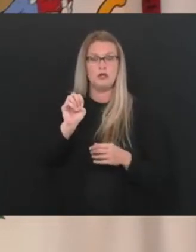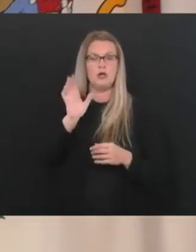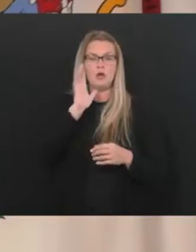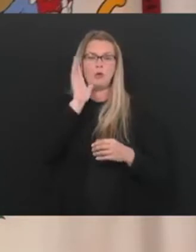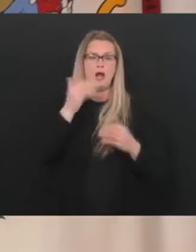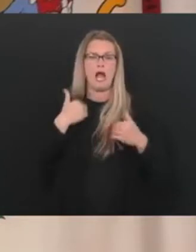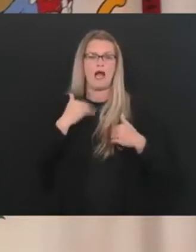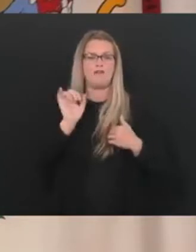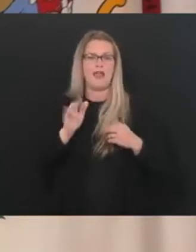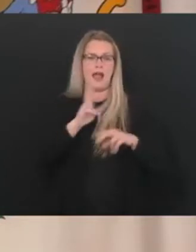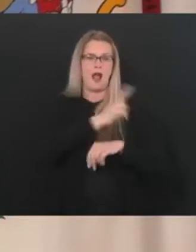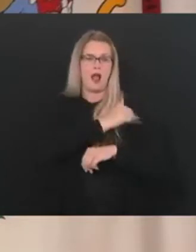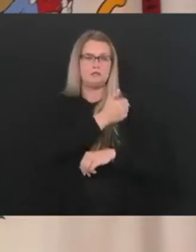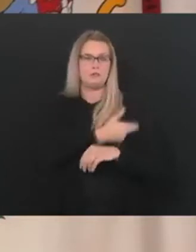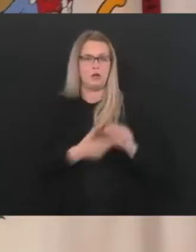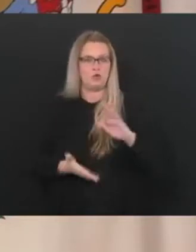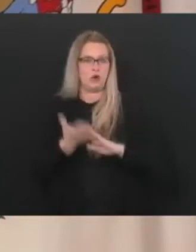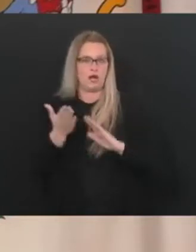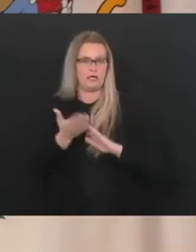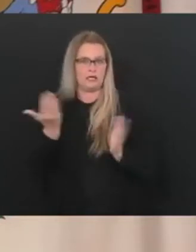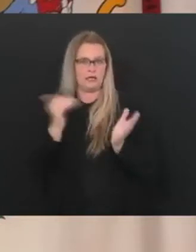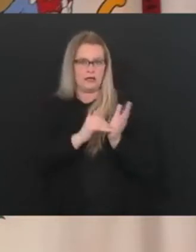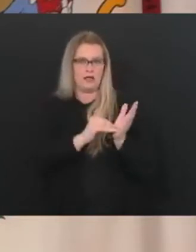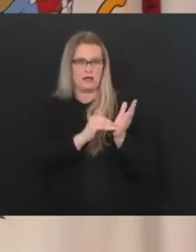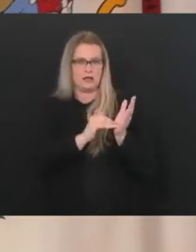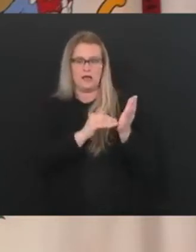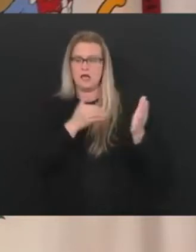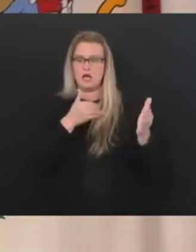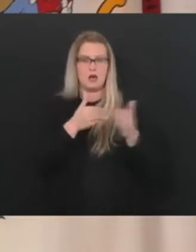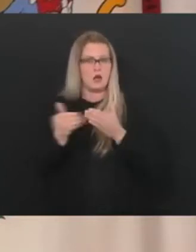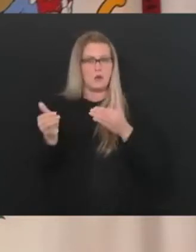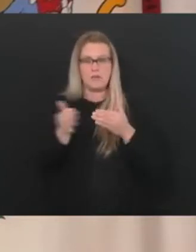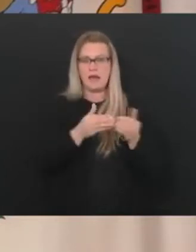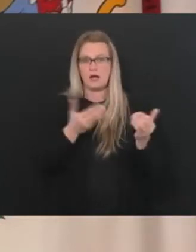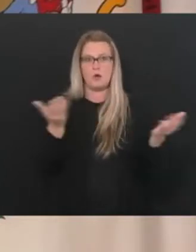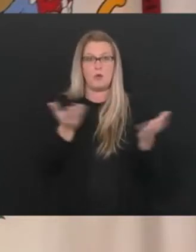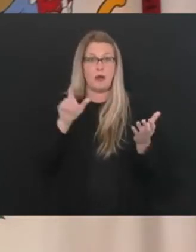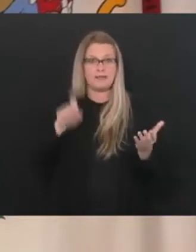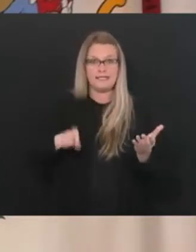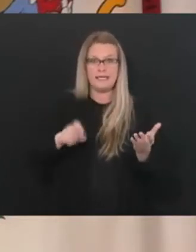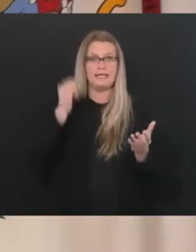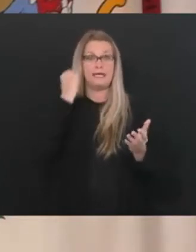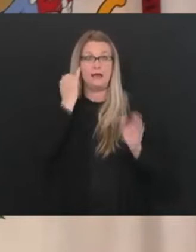BACK A TEENY BIT BUT I LOOK FOR SOMEWHERE IN LATE MAY OR THE